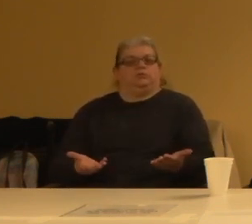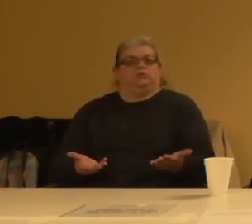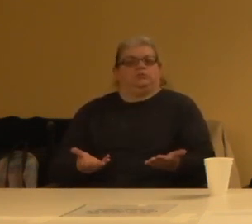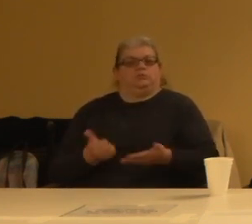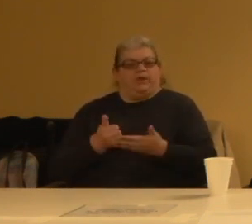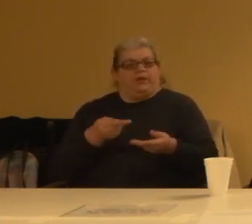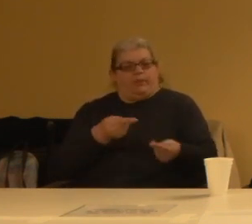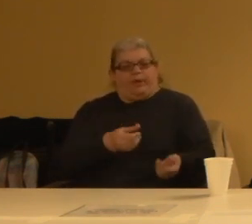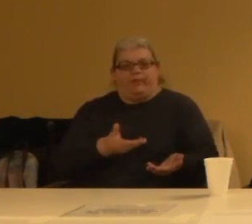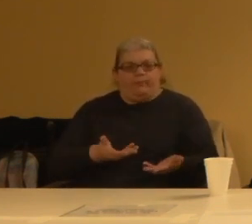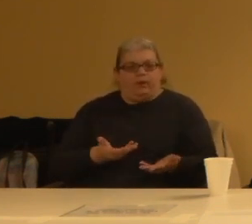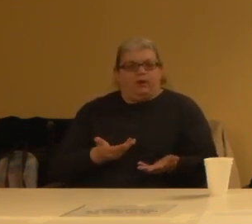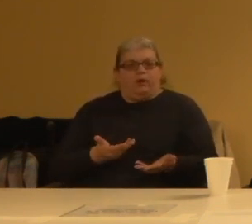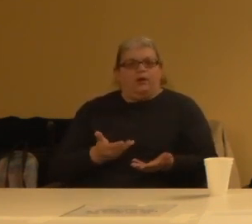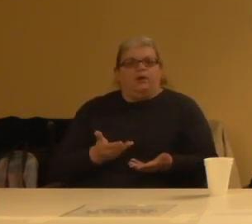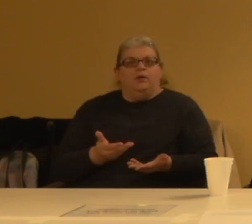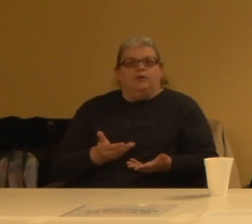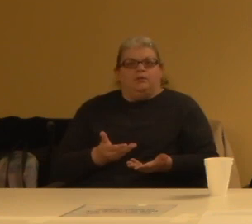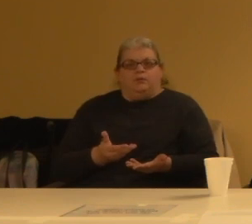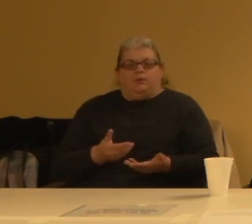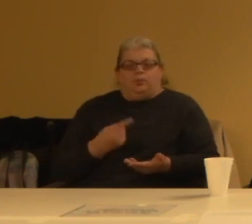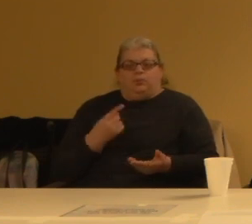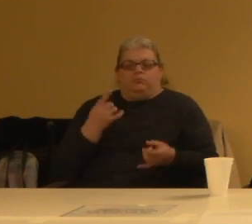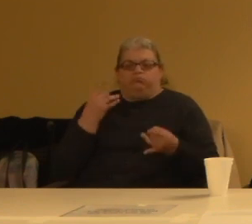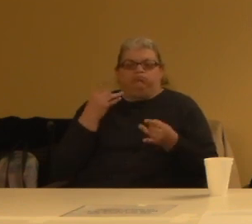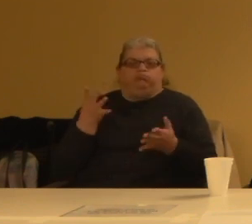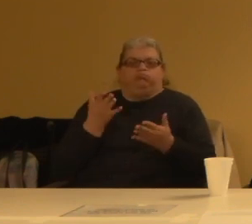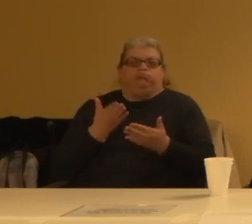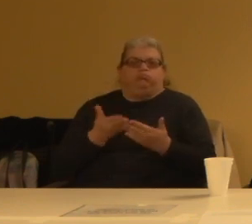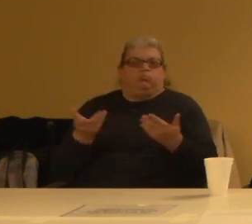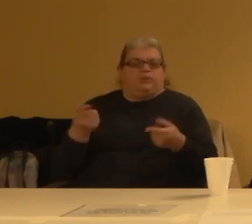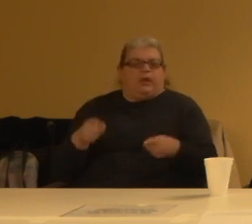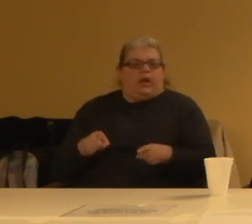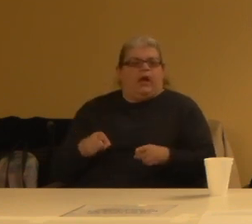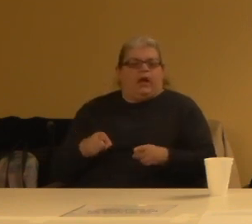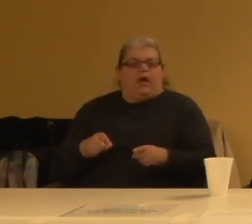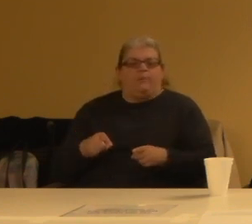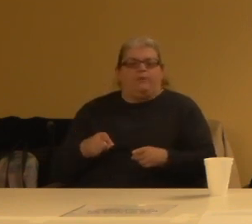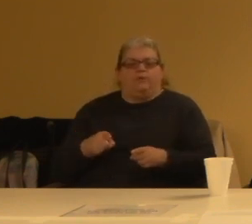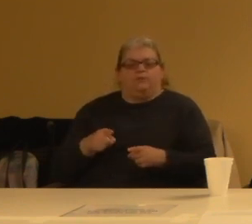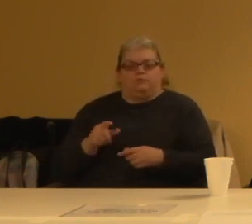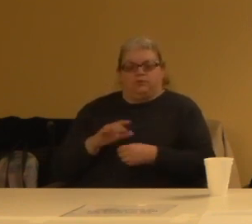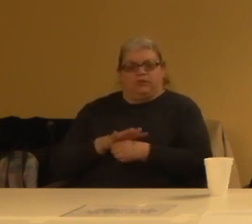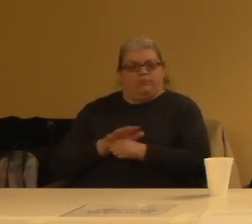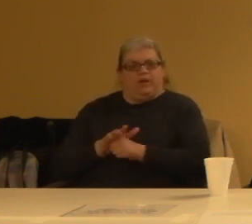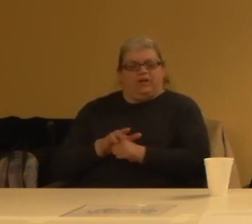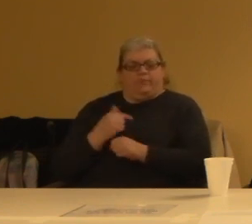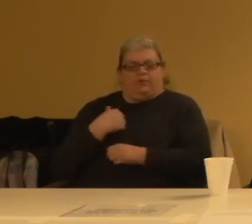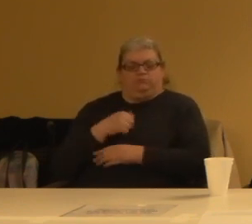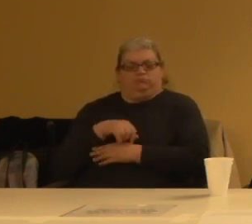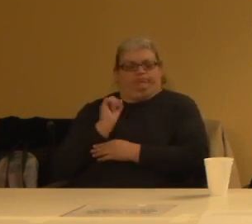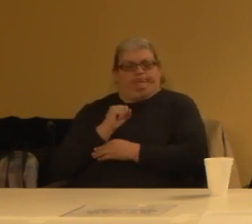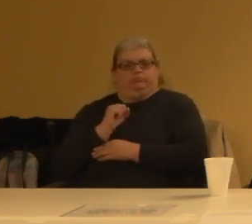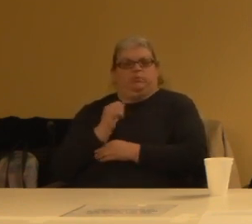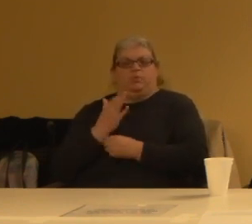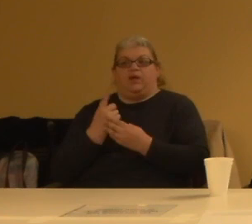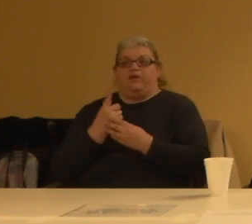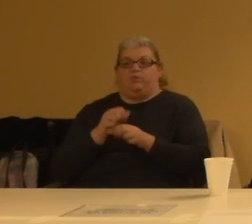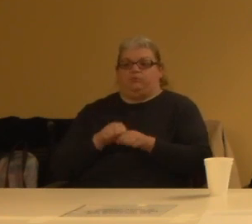atrocious things honestly that I am still reeling from that happened during the pandemic is the fact that when everyone retreated into their houses because they had to,